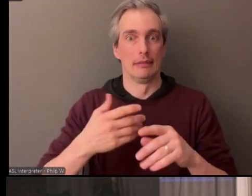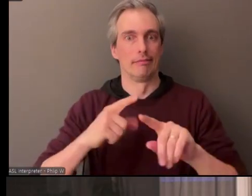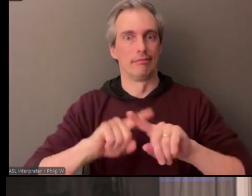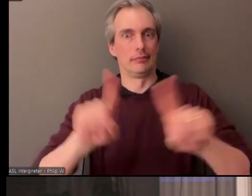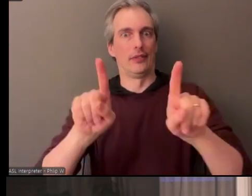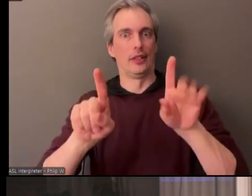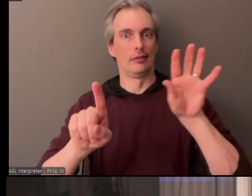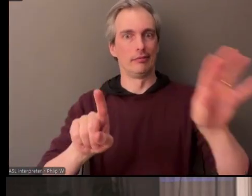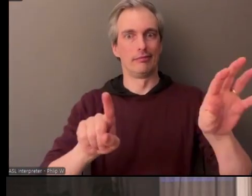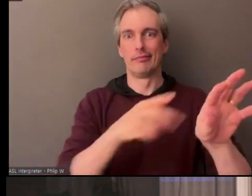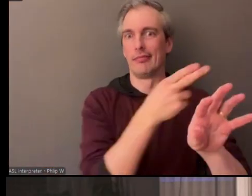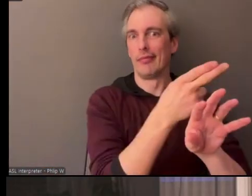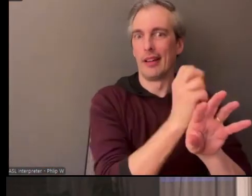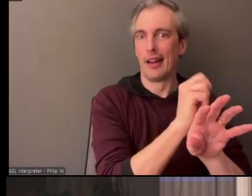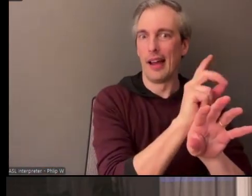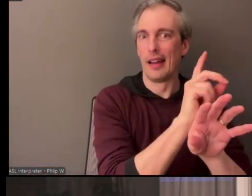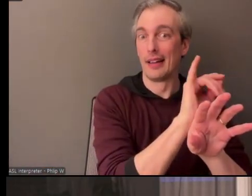But once they get that locked in, they've got it.